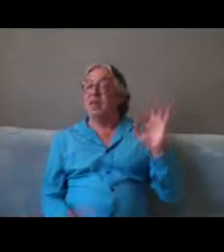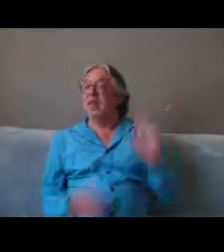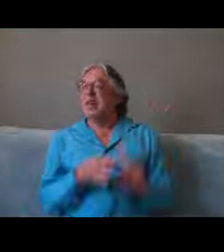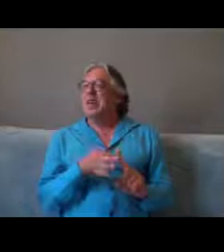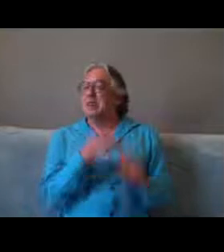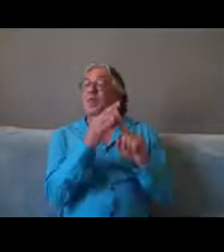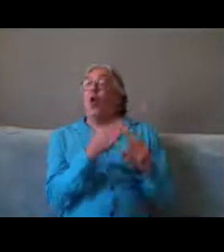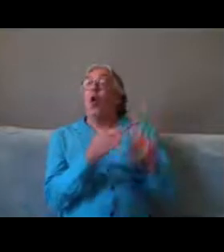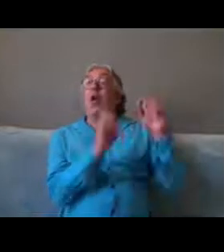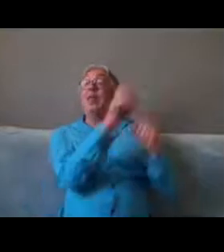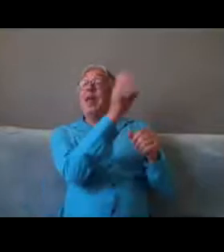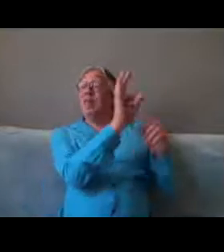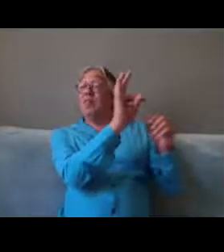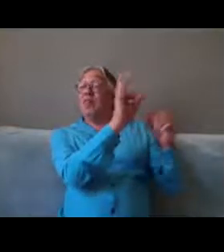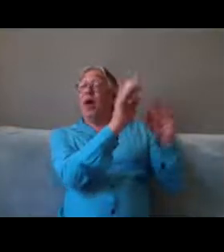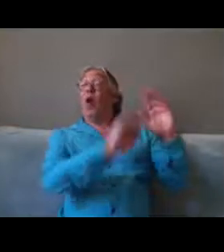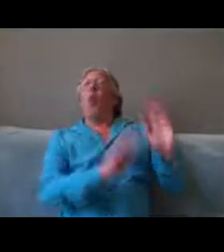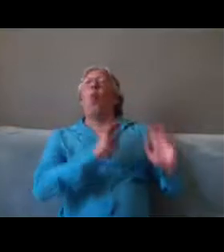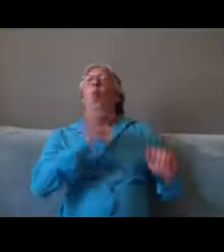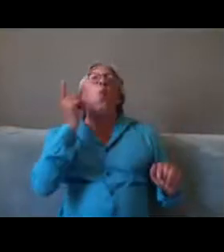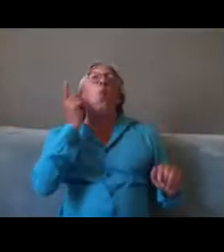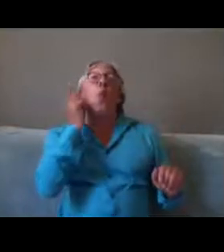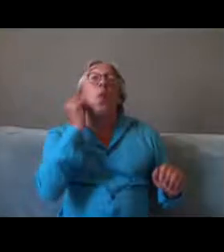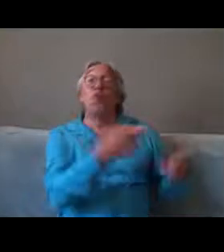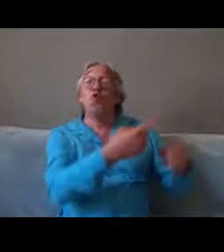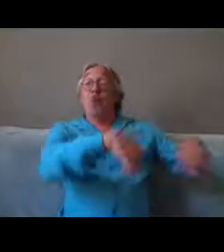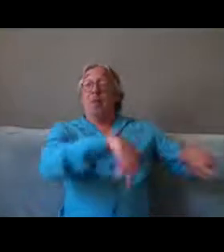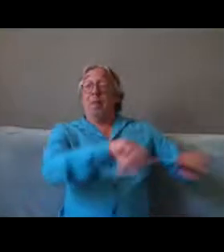I was also asked to provide some data of where we are